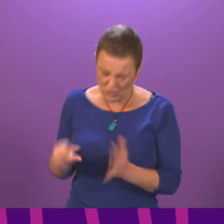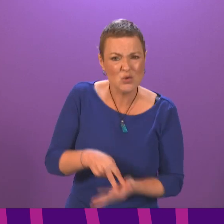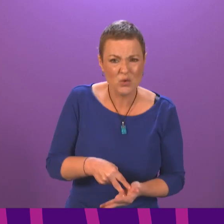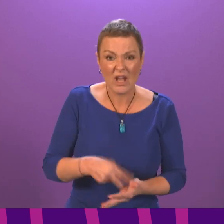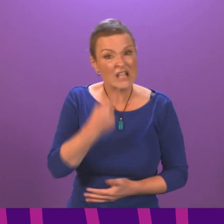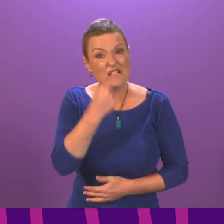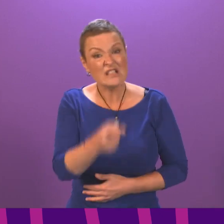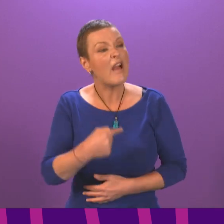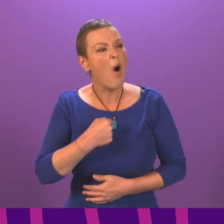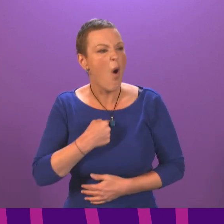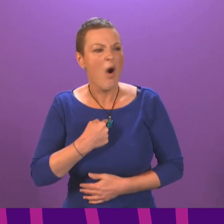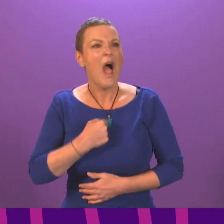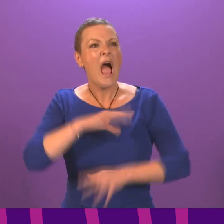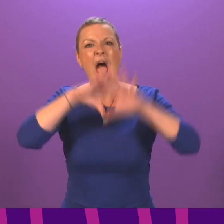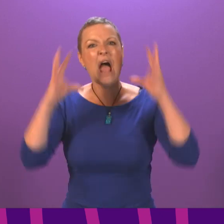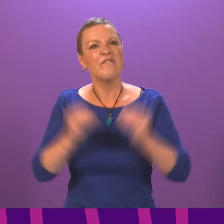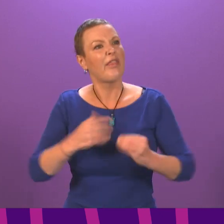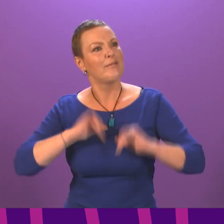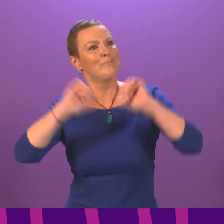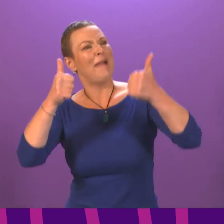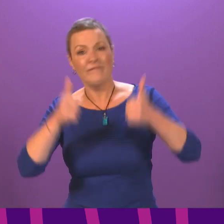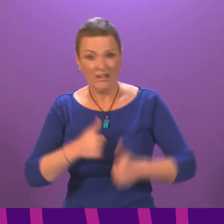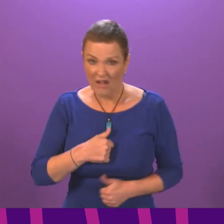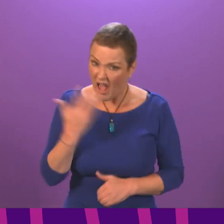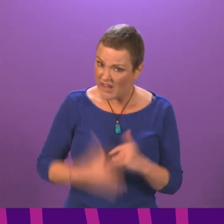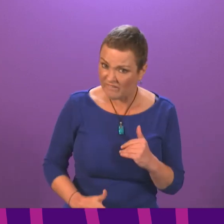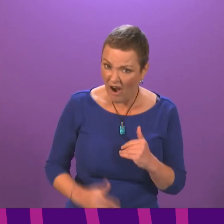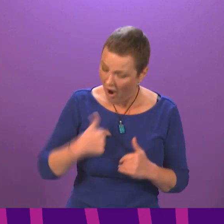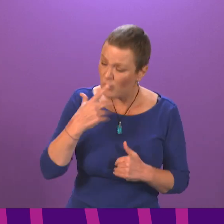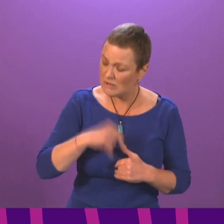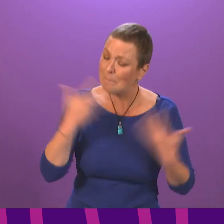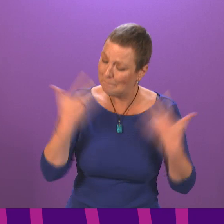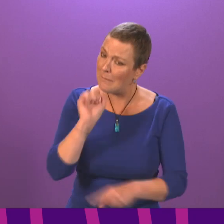we got nothing wrong in the face of a new virus, the challenges of which have been significant.